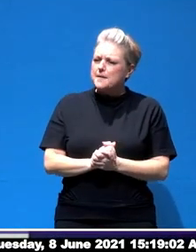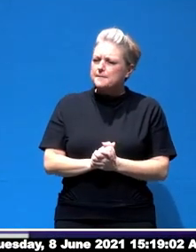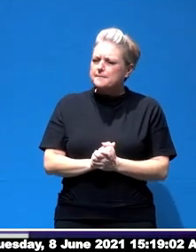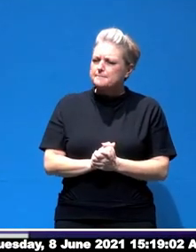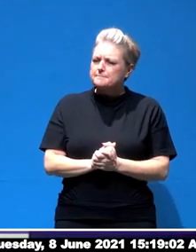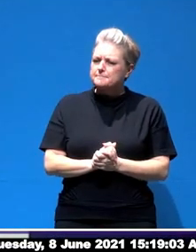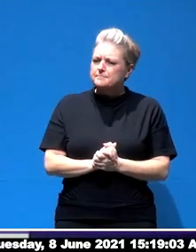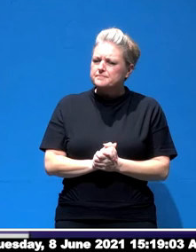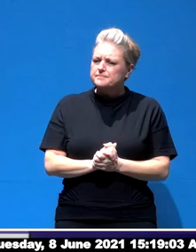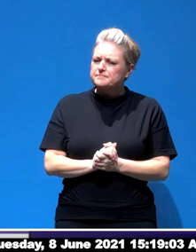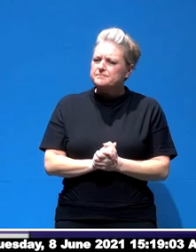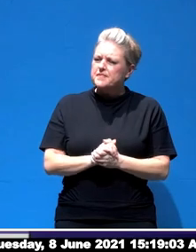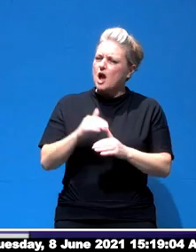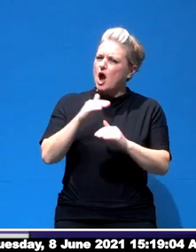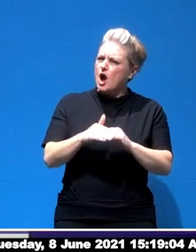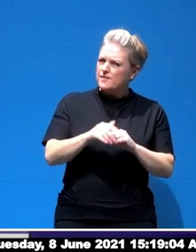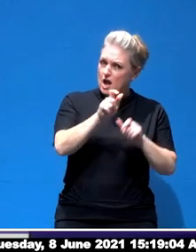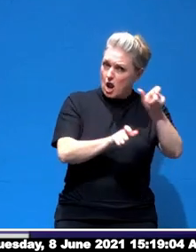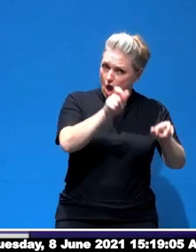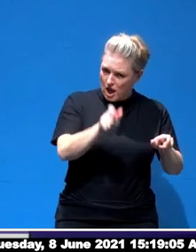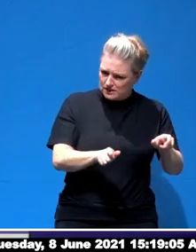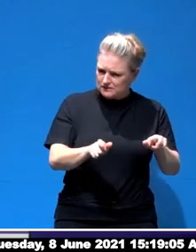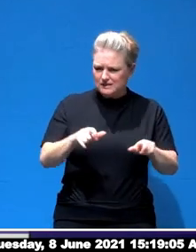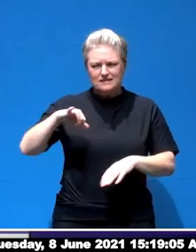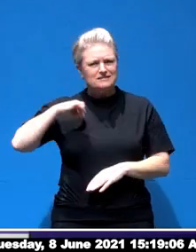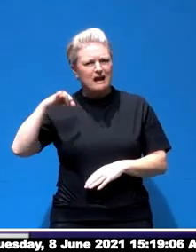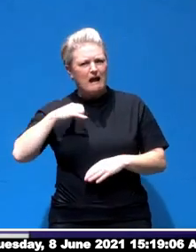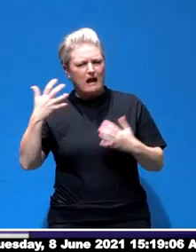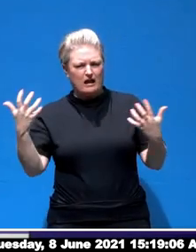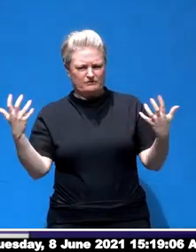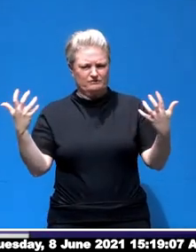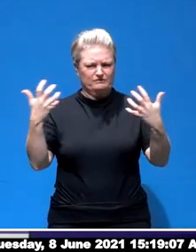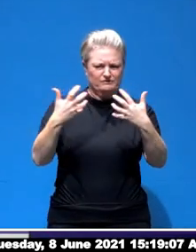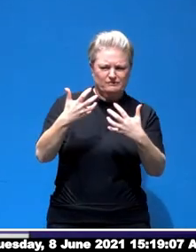compatibility of staff with residents, there was a possible problem with staff